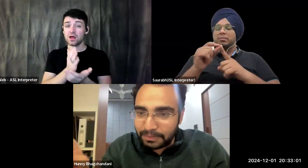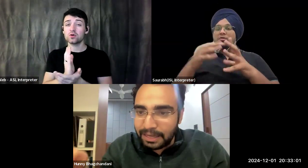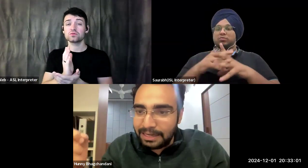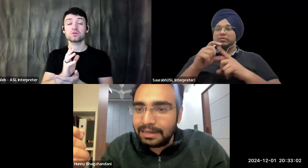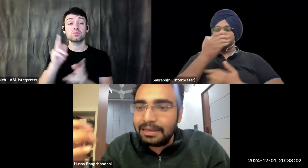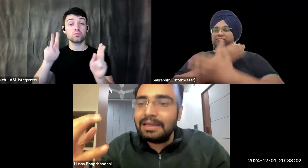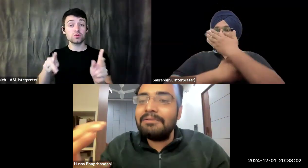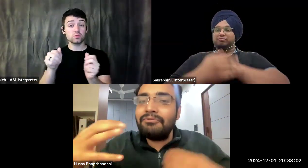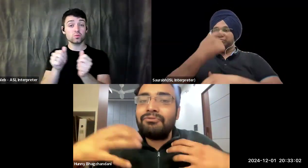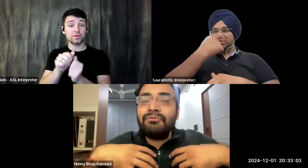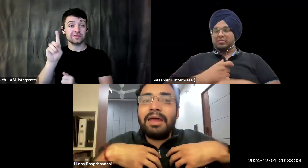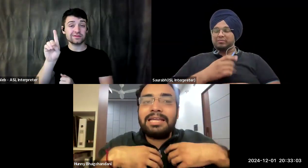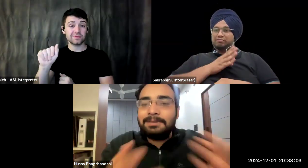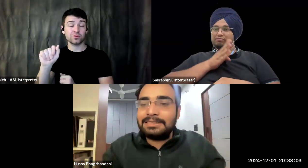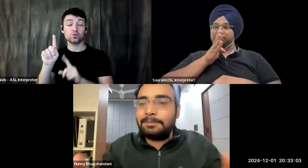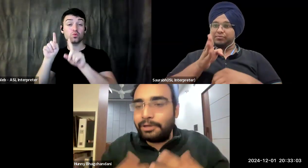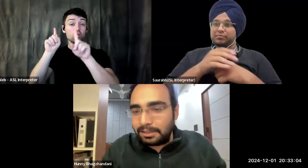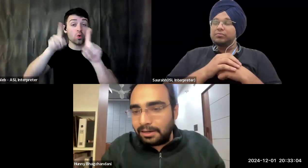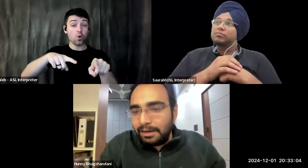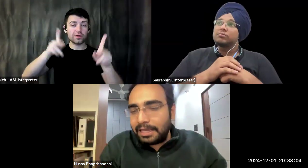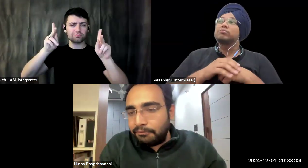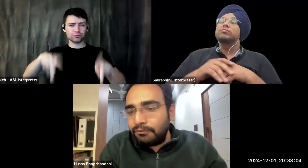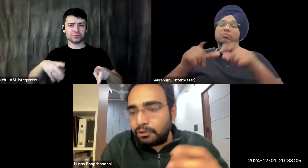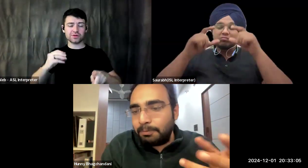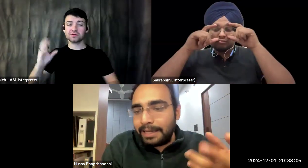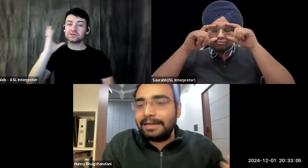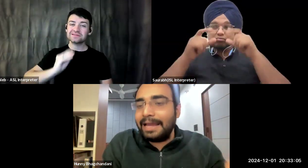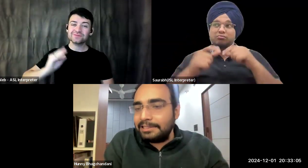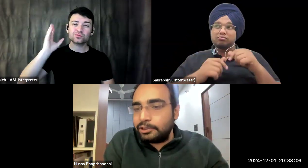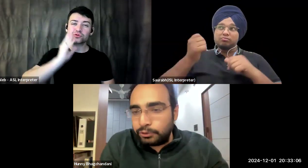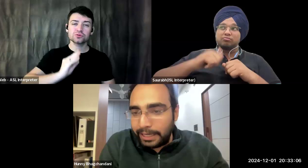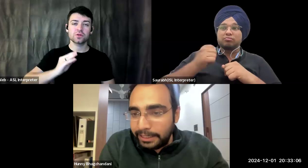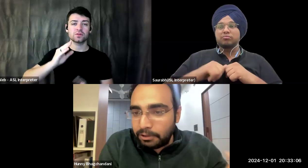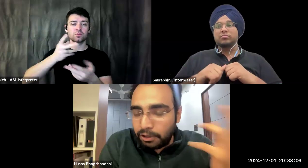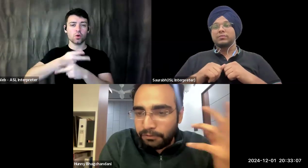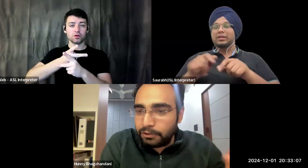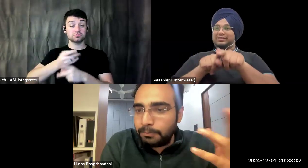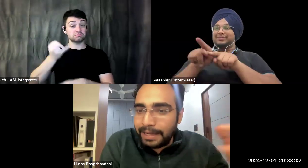and experience the product. Like if you want to buy a Nike shoe, right, or if you want to buy